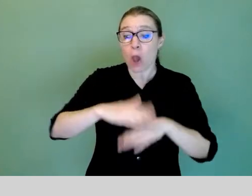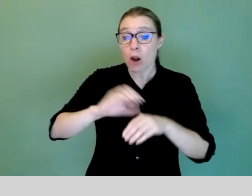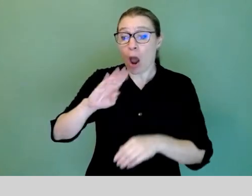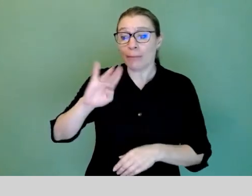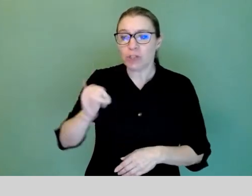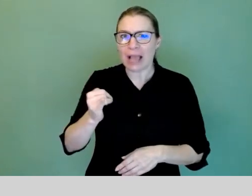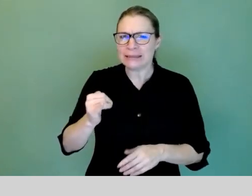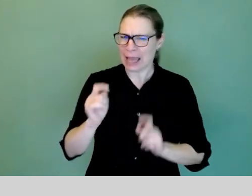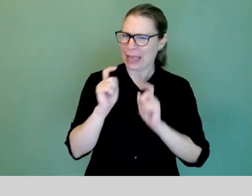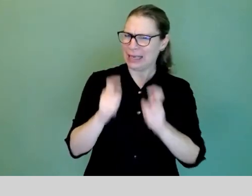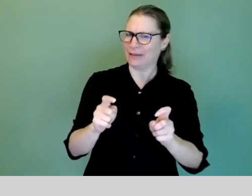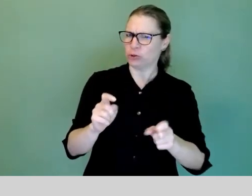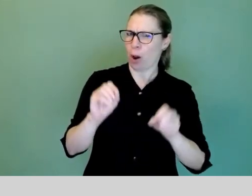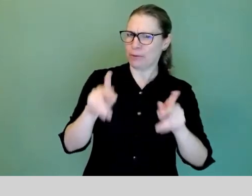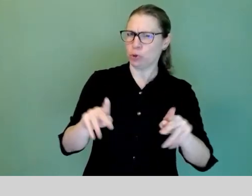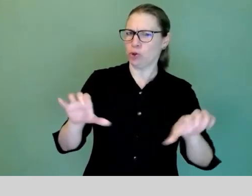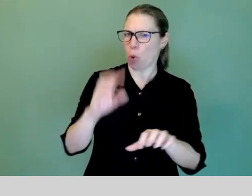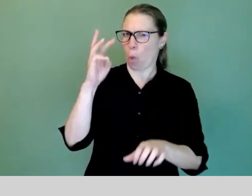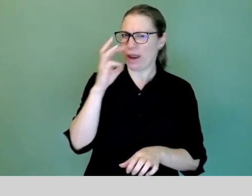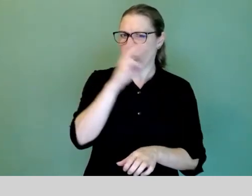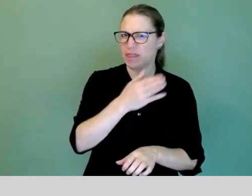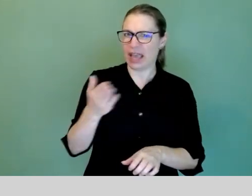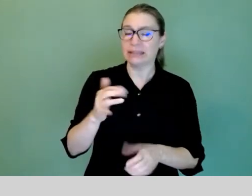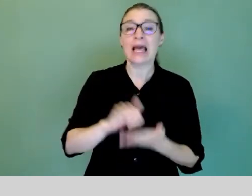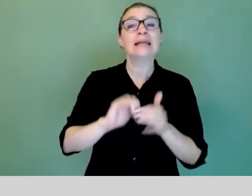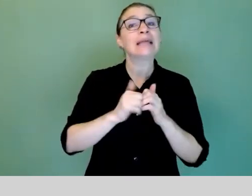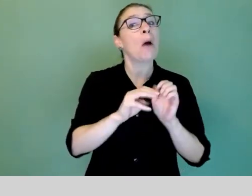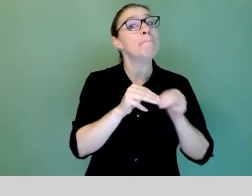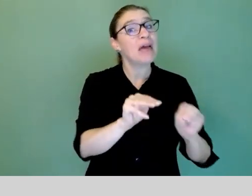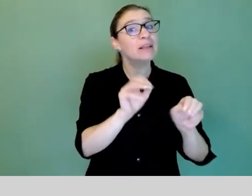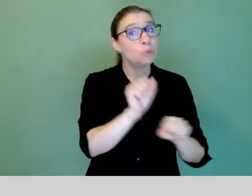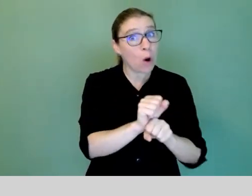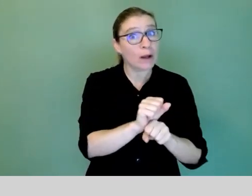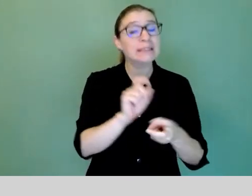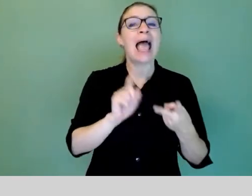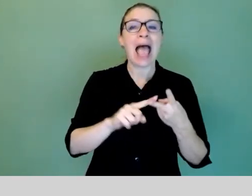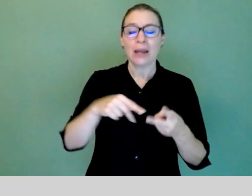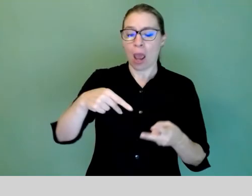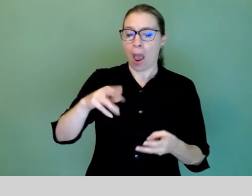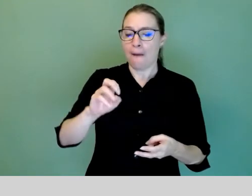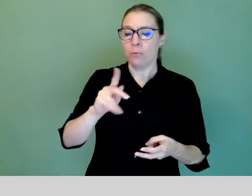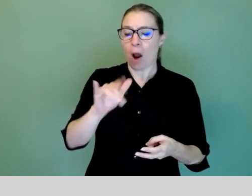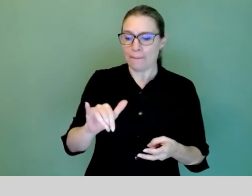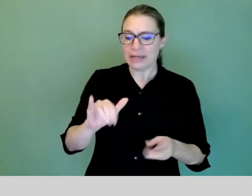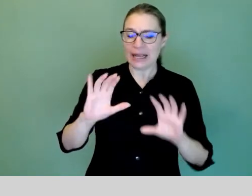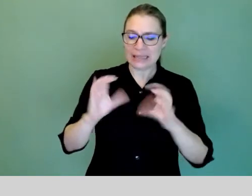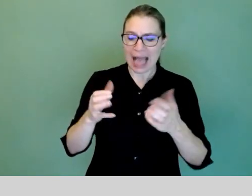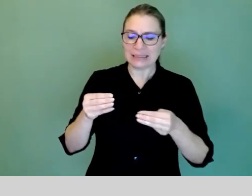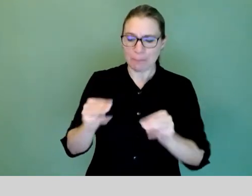It's the way methods work, as well as how the @property, @classmethod, and @staticmethod decorators work.